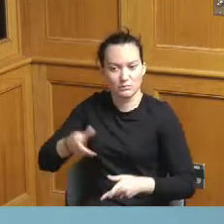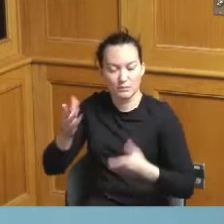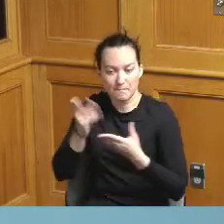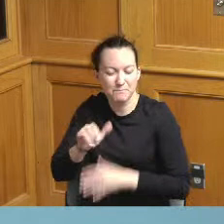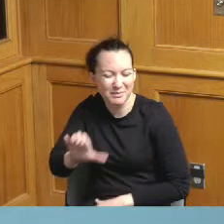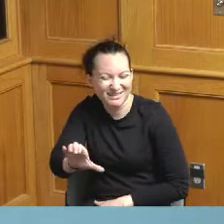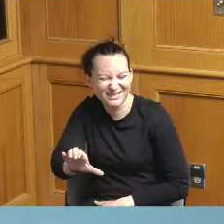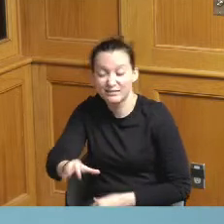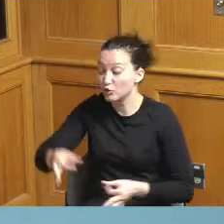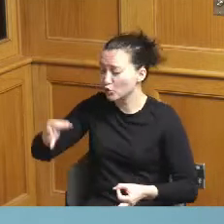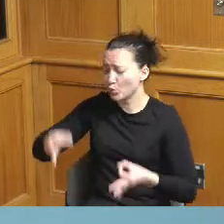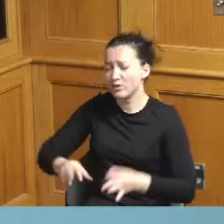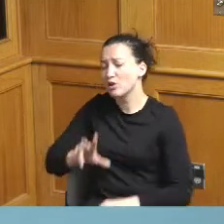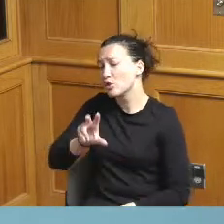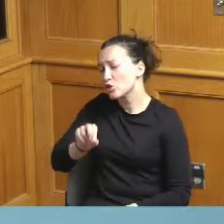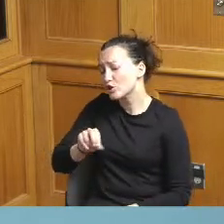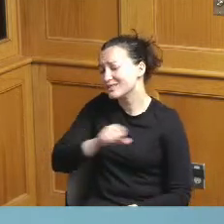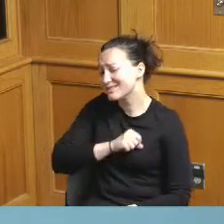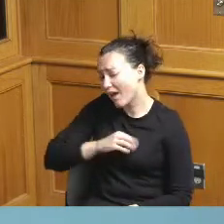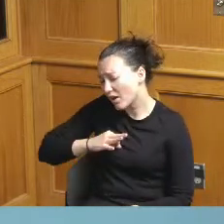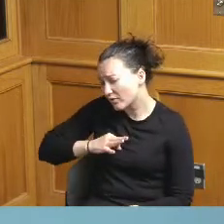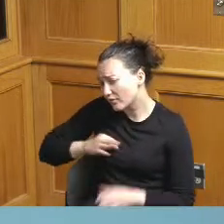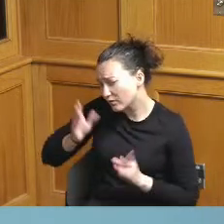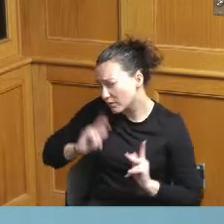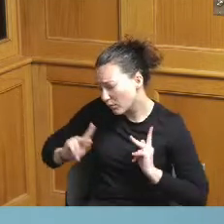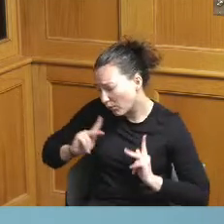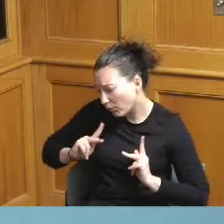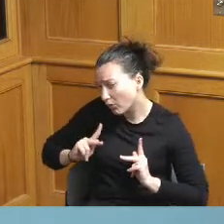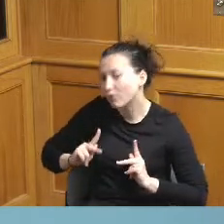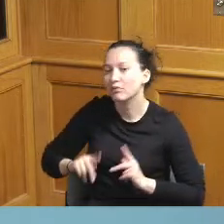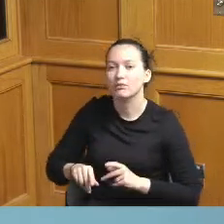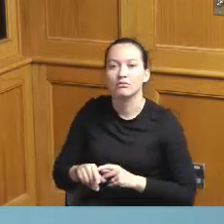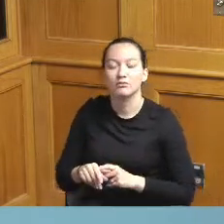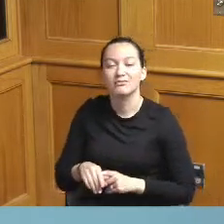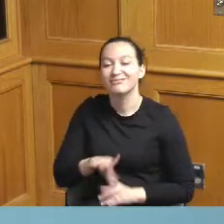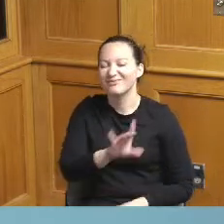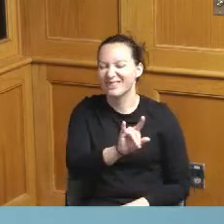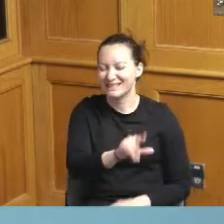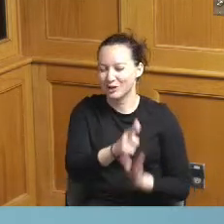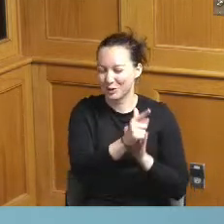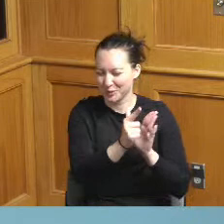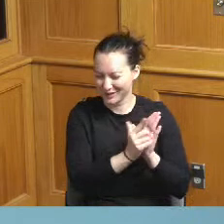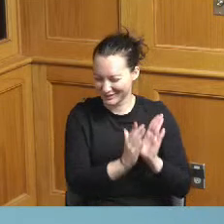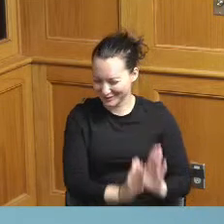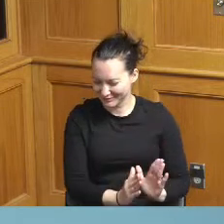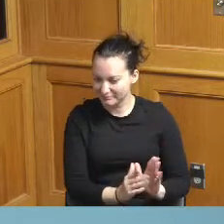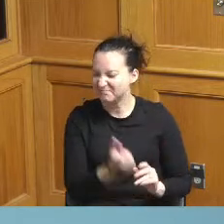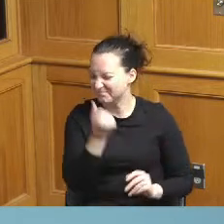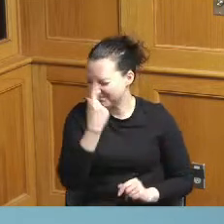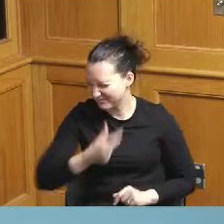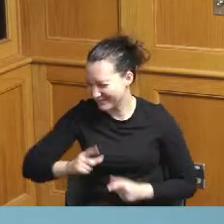the court we have a 30-member staff the court employs 18 attorneys excluding the Judges and